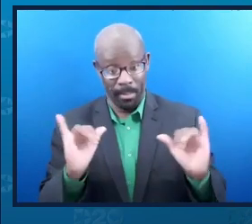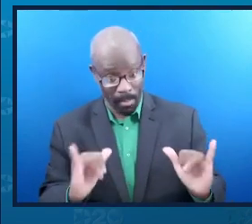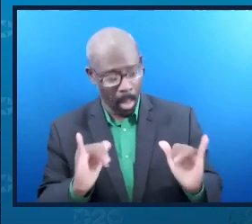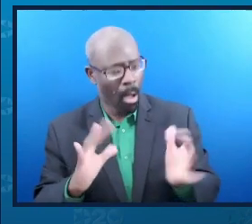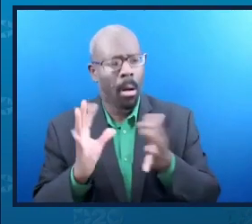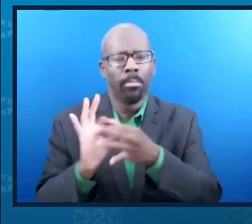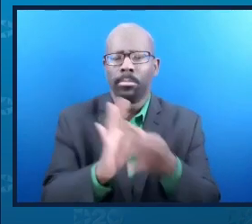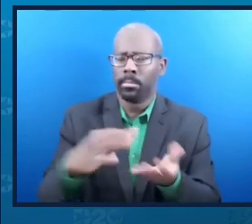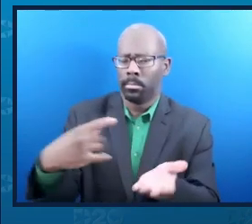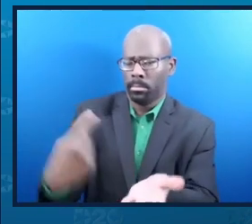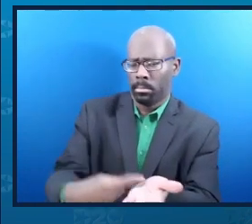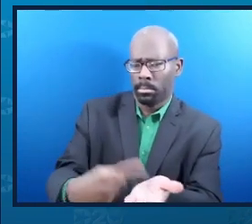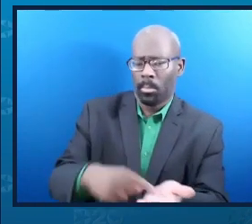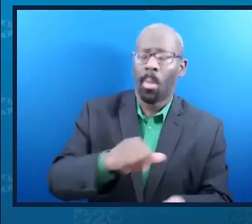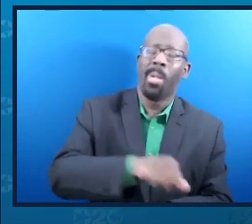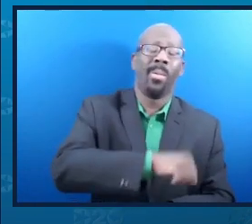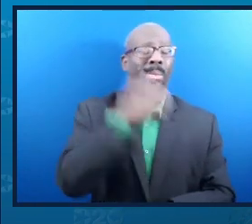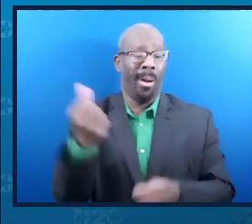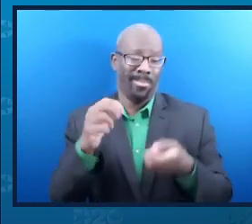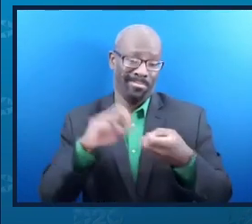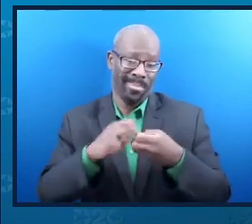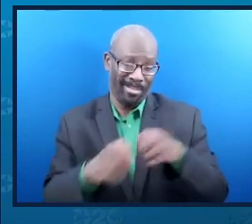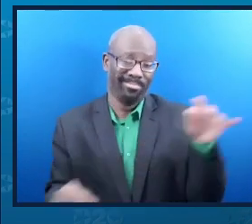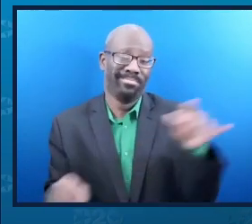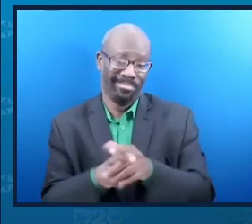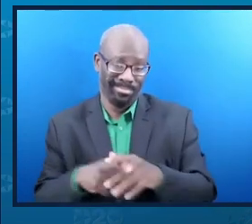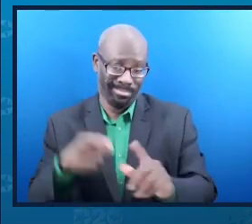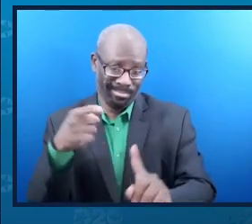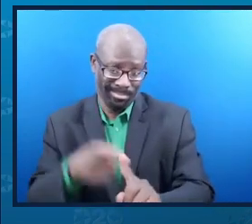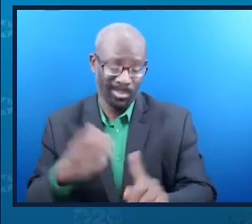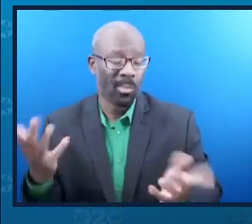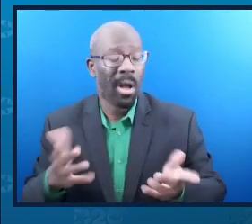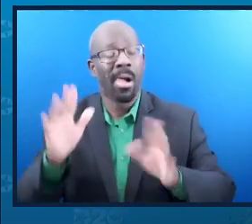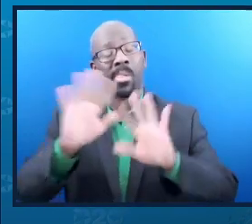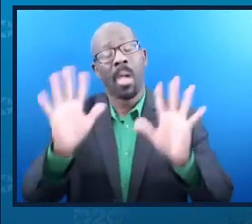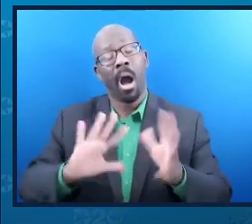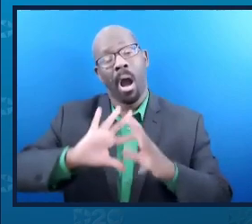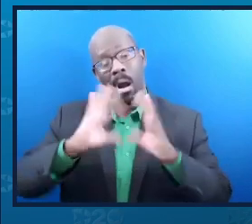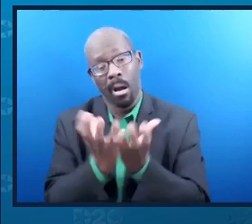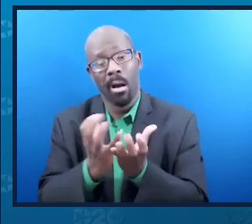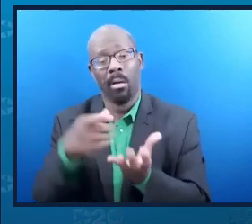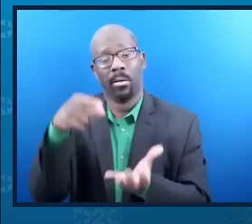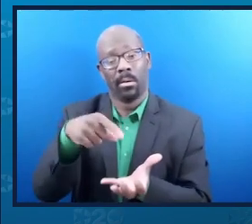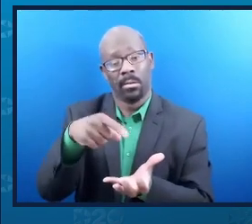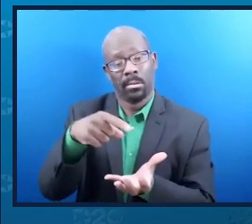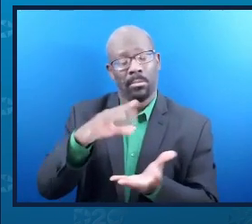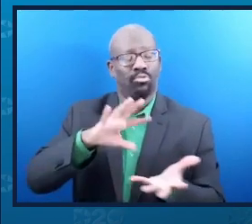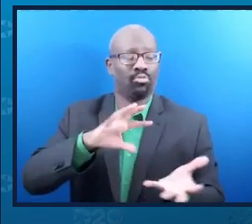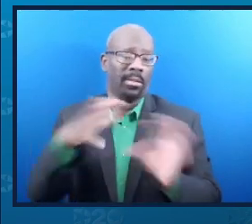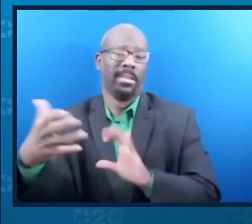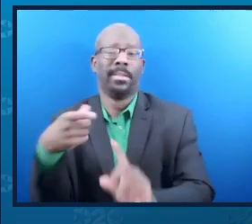THE CLIMATE CRISIS. THIS IS ISSUE THAT HAS BEEN ON JOE BIDEN'S MIND FOR DECADES.